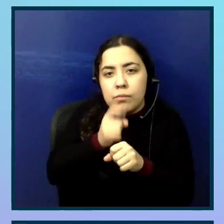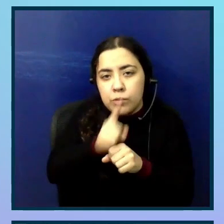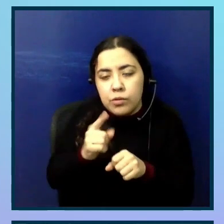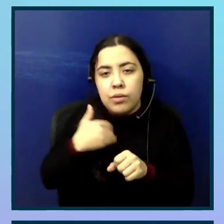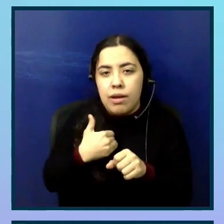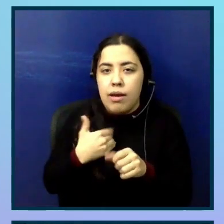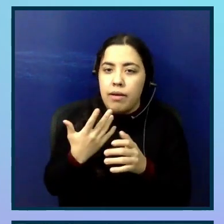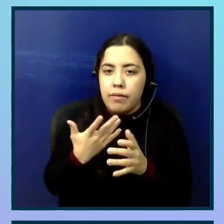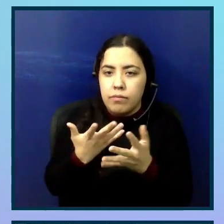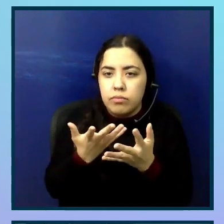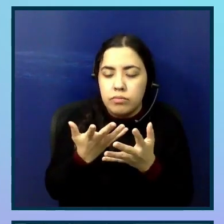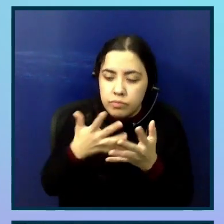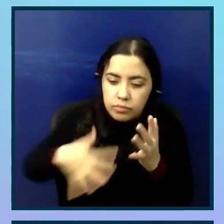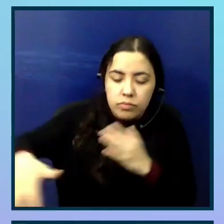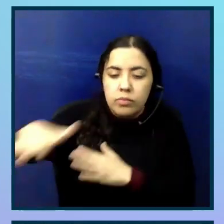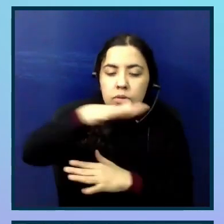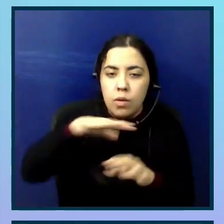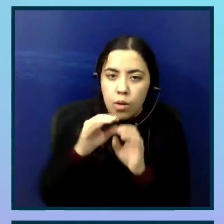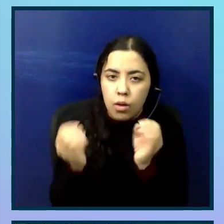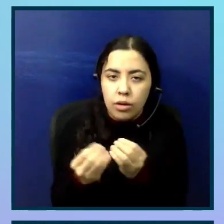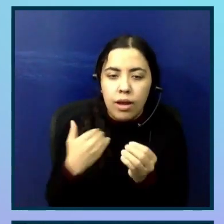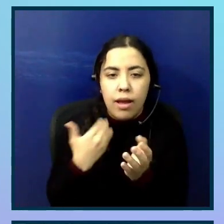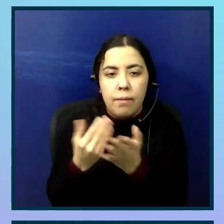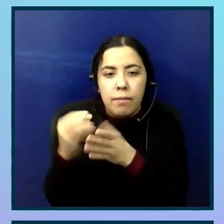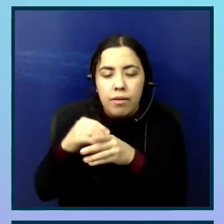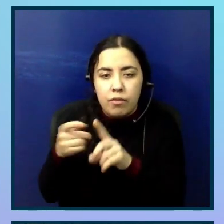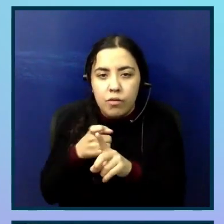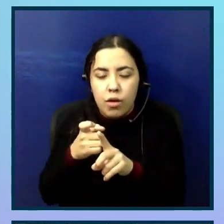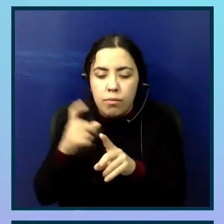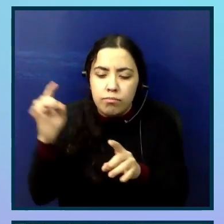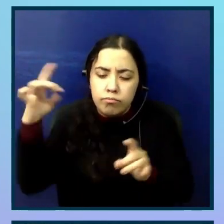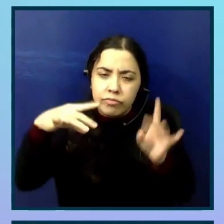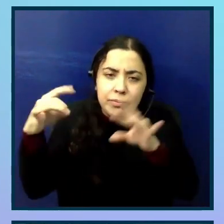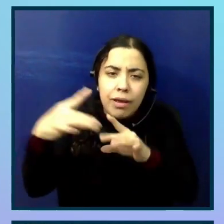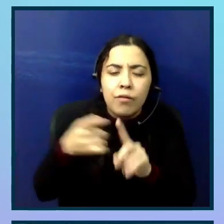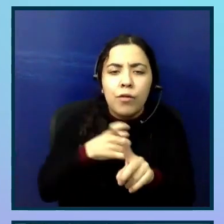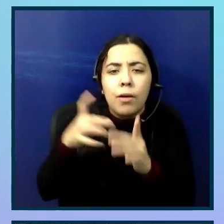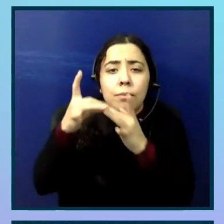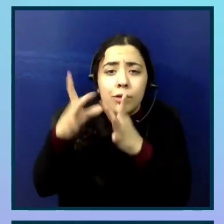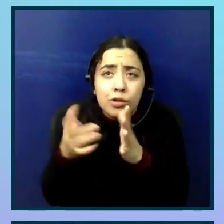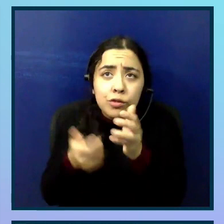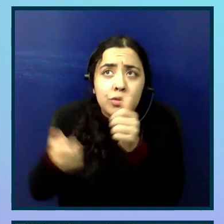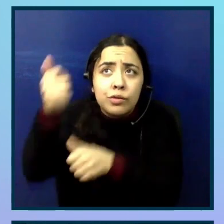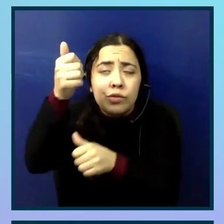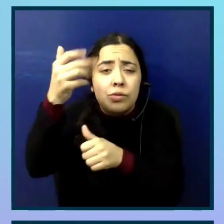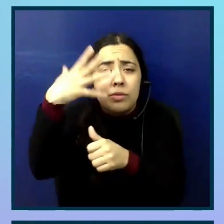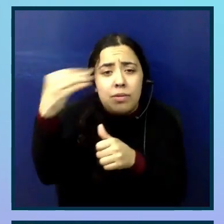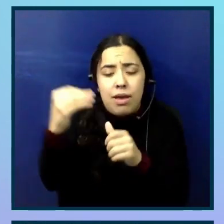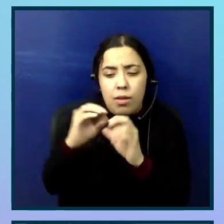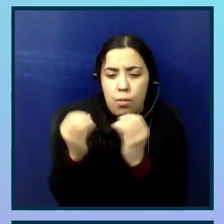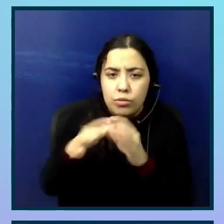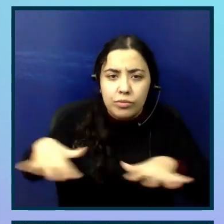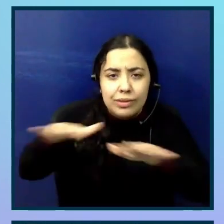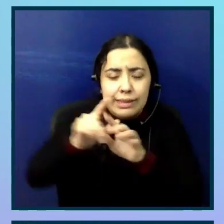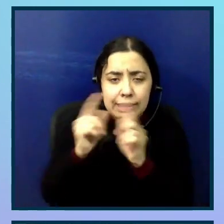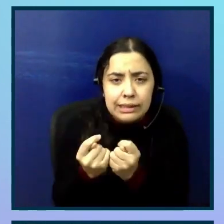from across the organization, we had buy-in from leadership, and that meant having a shared understanding of which issues